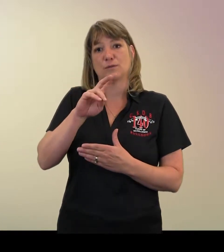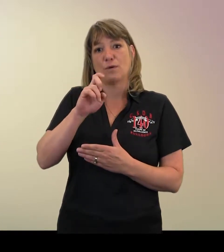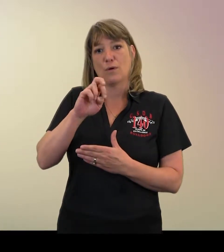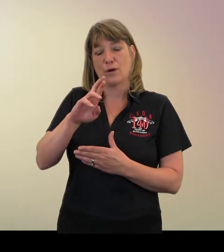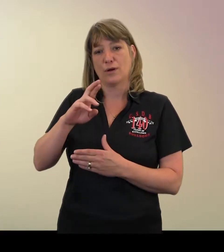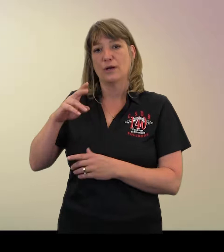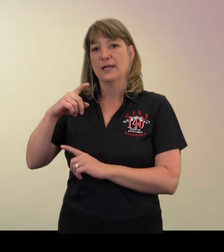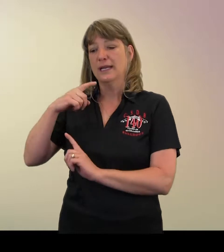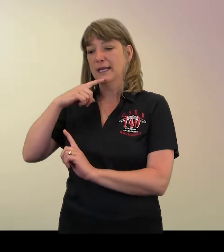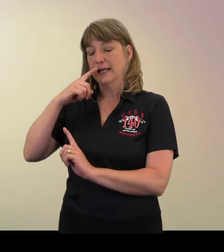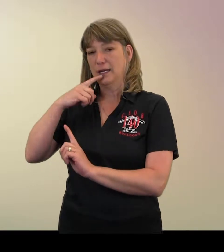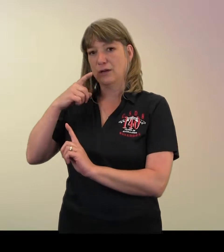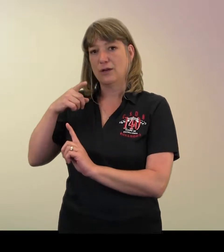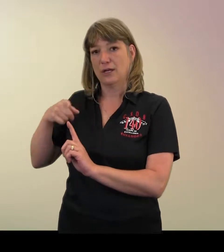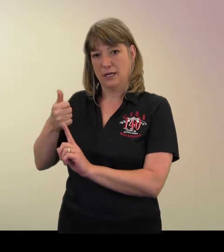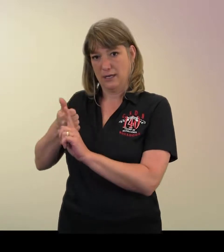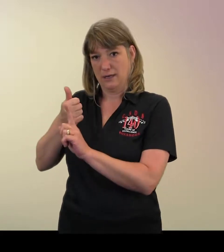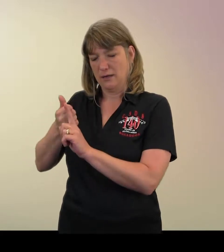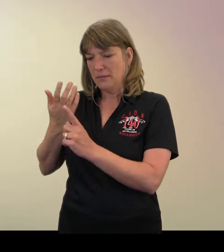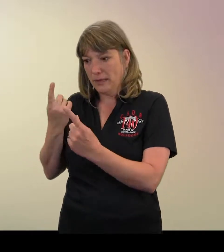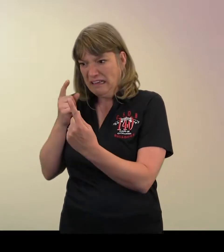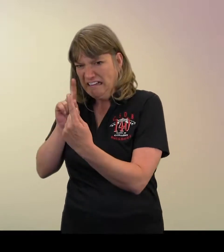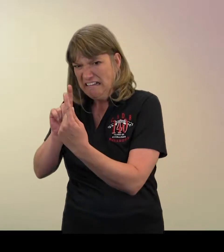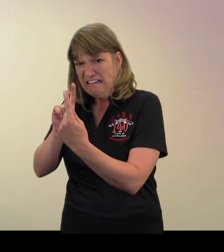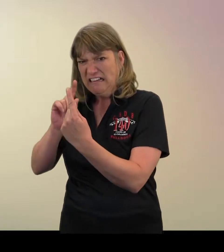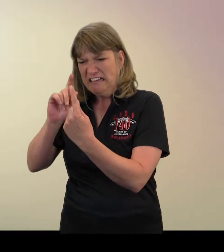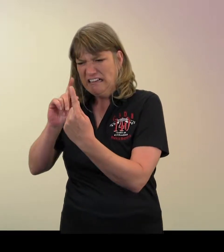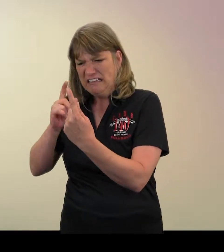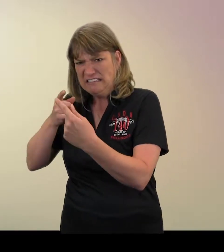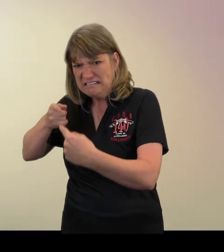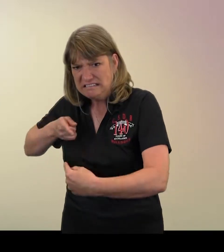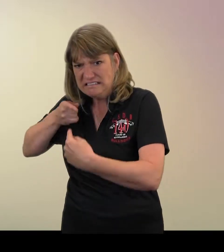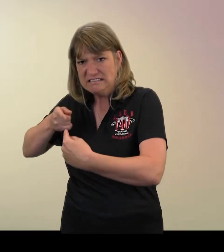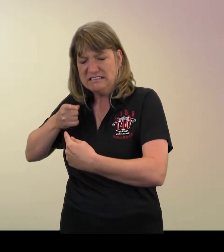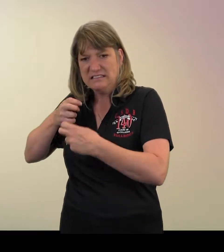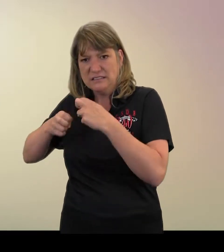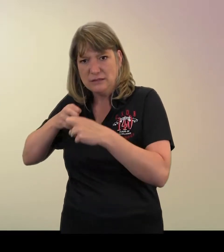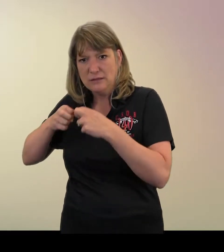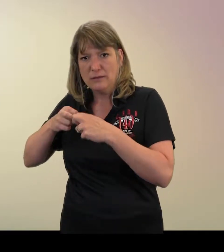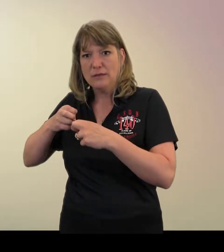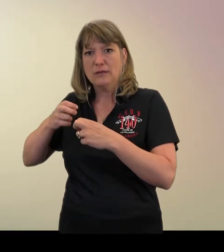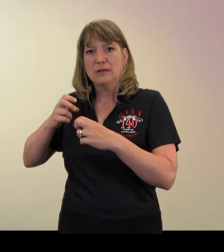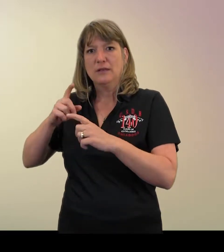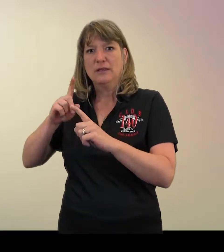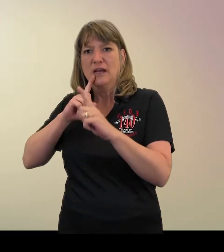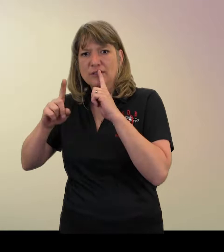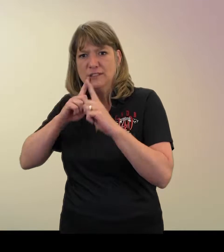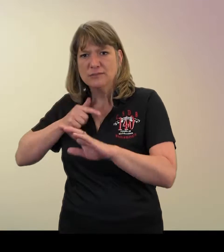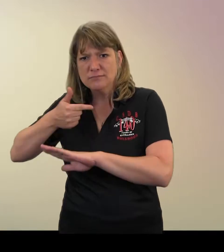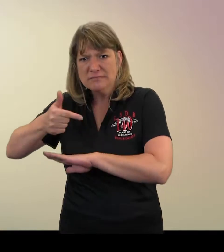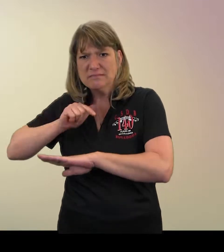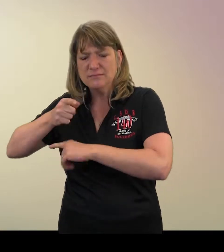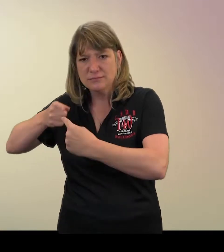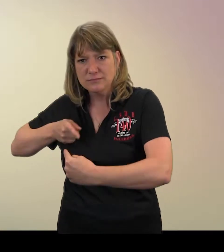look like is difficulty approaching other children, difficulty having back-and-forth conversations.